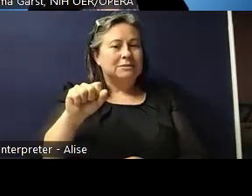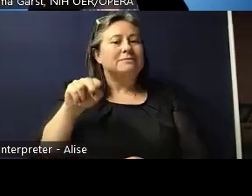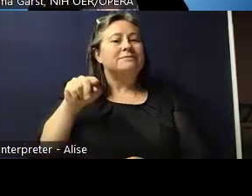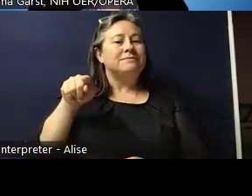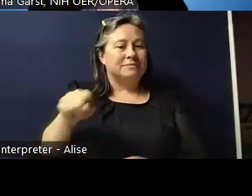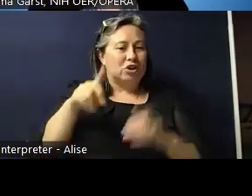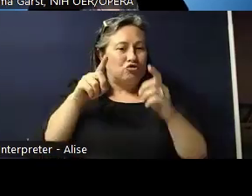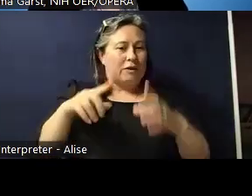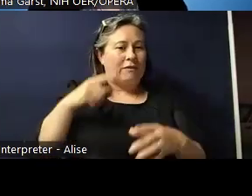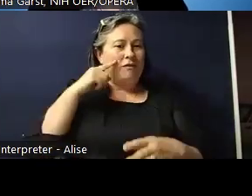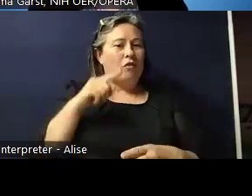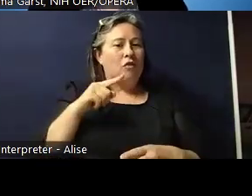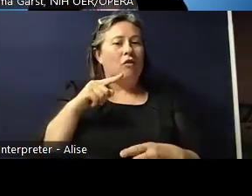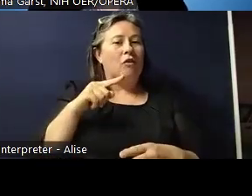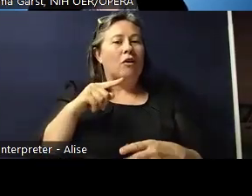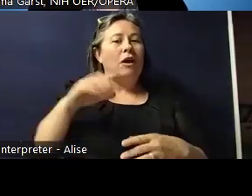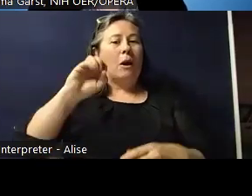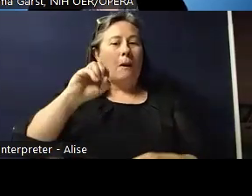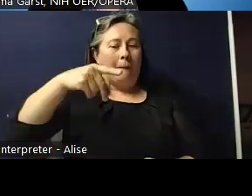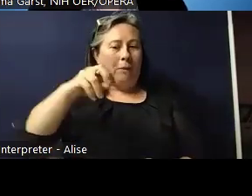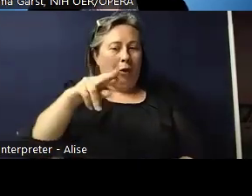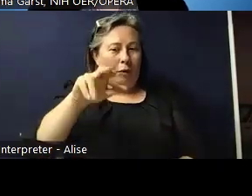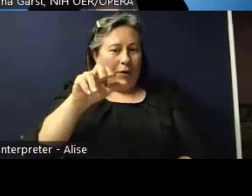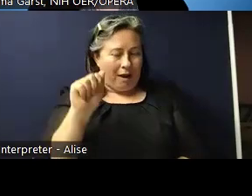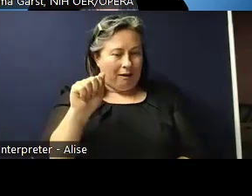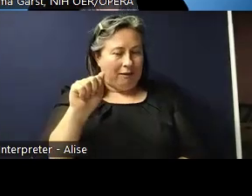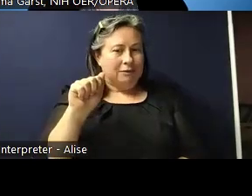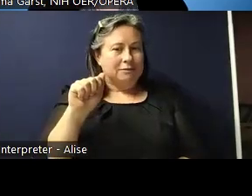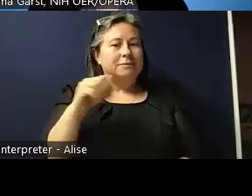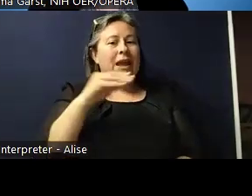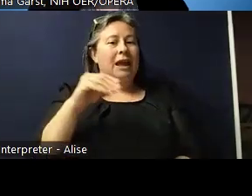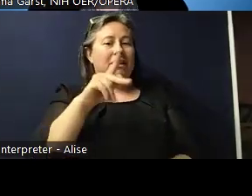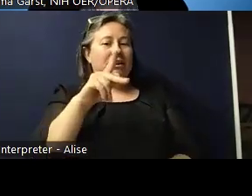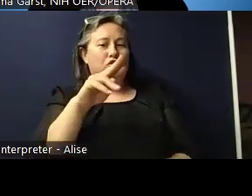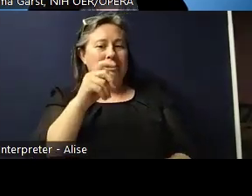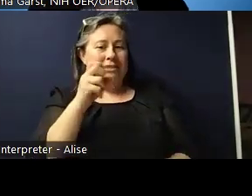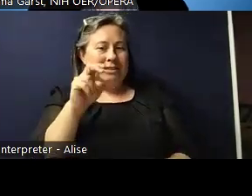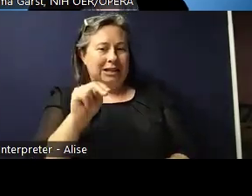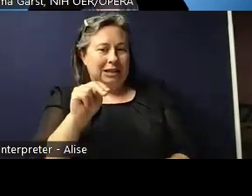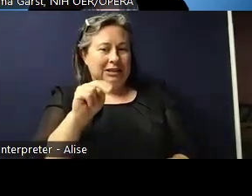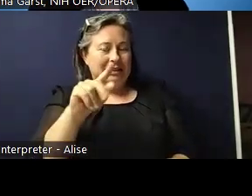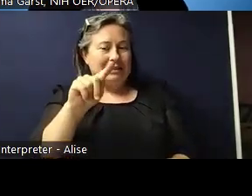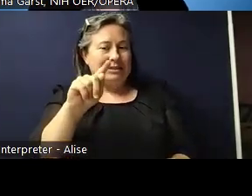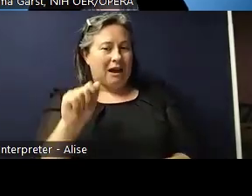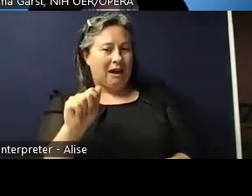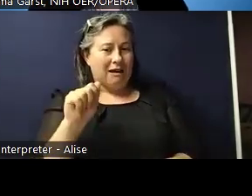For Extramural Research Administration, or OPERA, and Kristin Ta, a senior advisor in OPERA, as well.